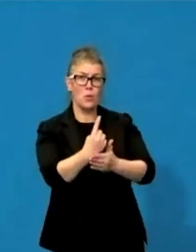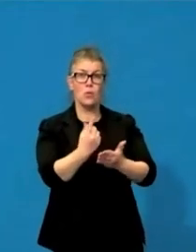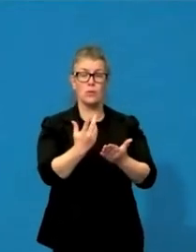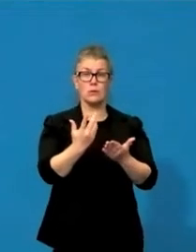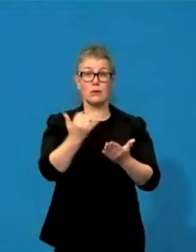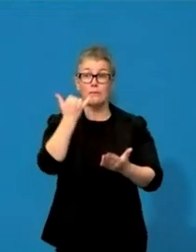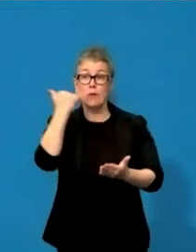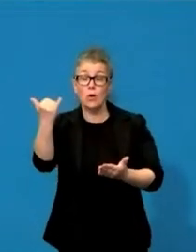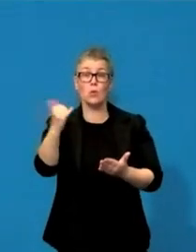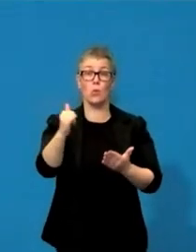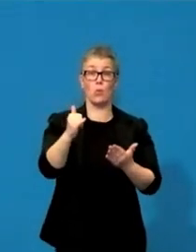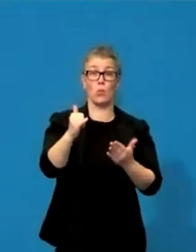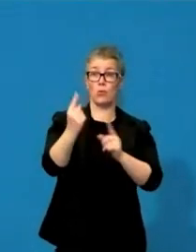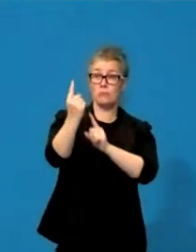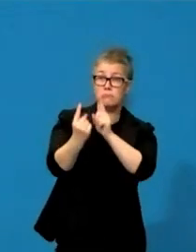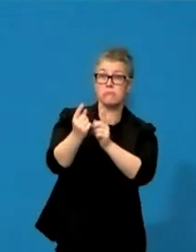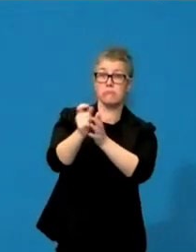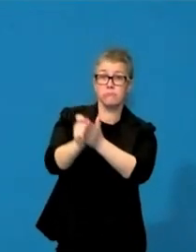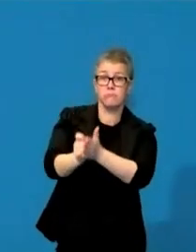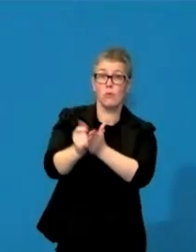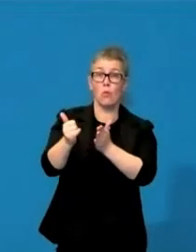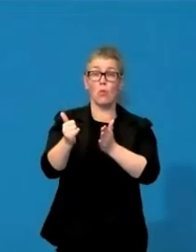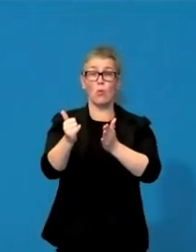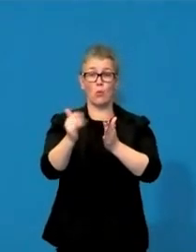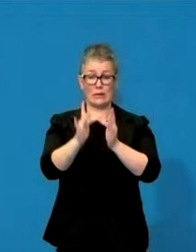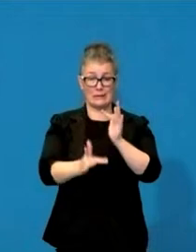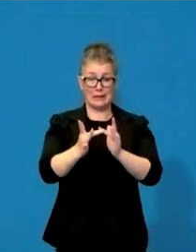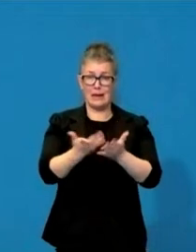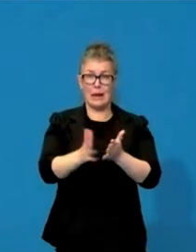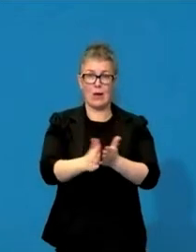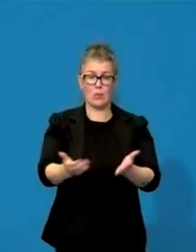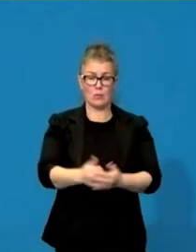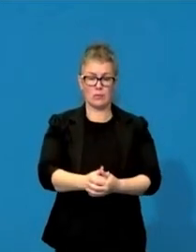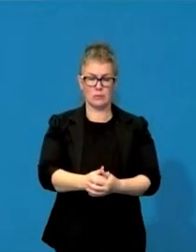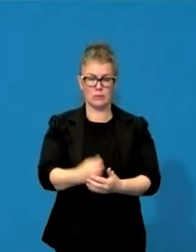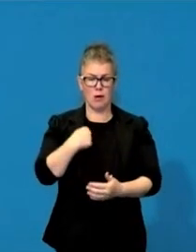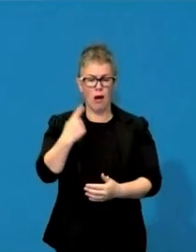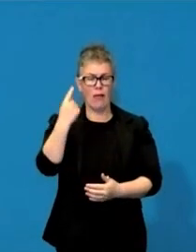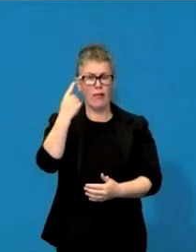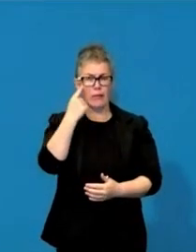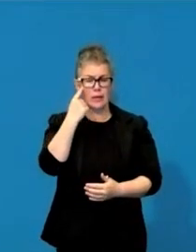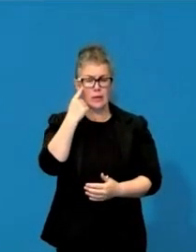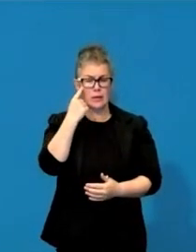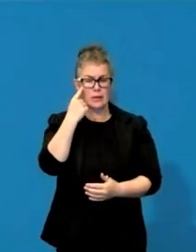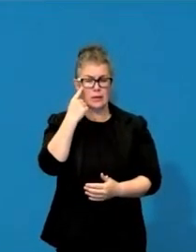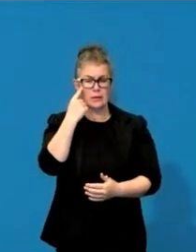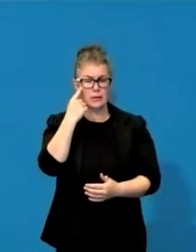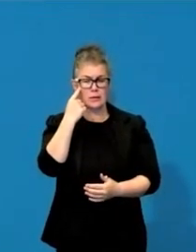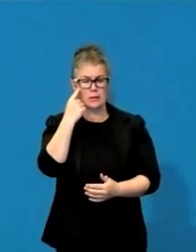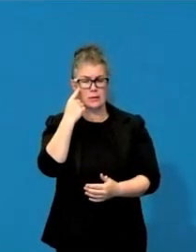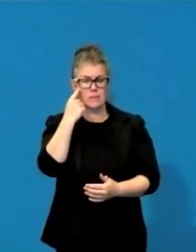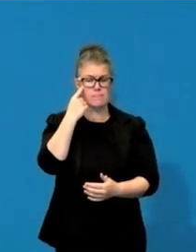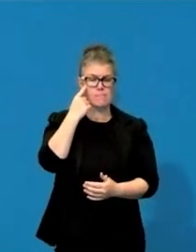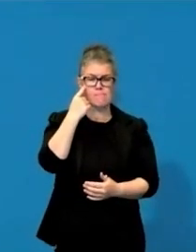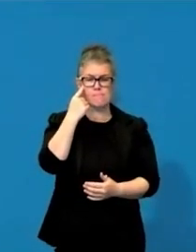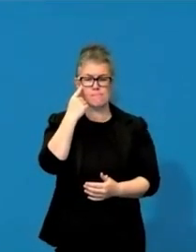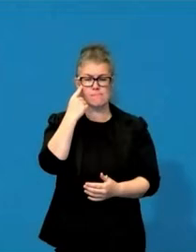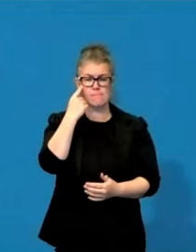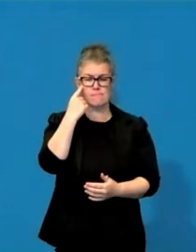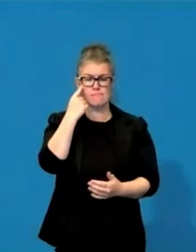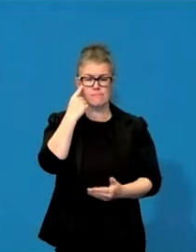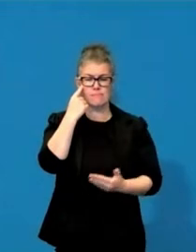How did that happen? MR BEDFORD: I think that happened over the - I think